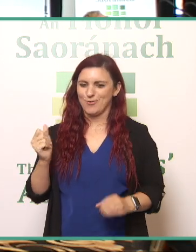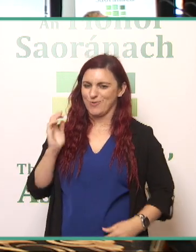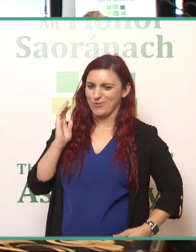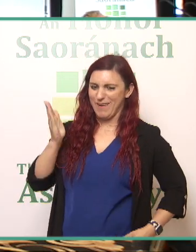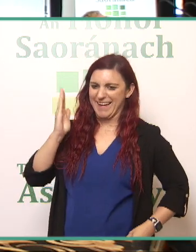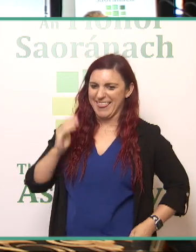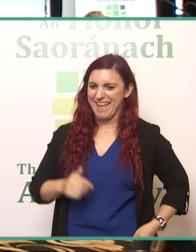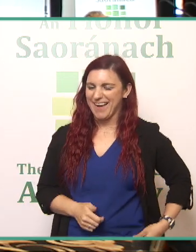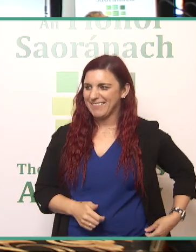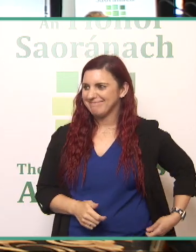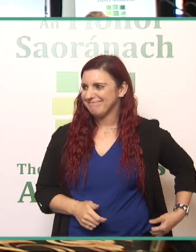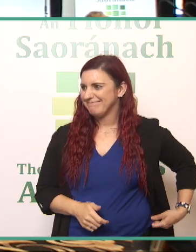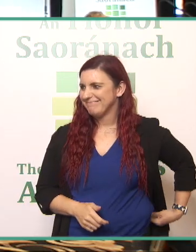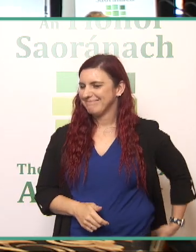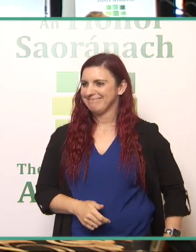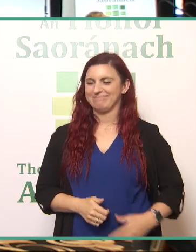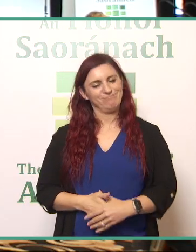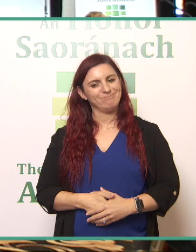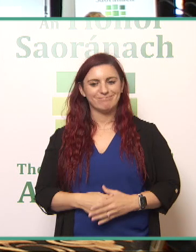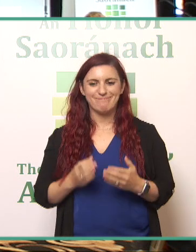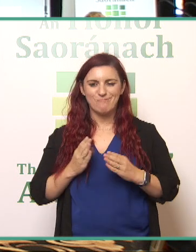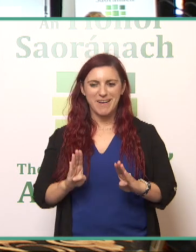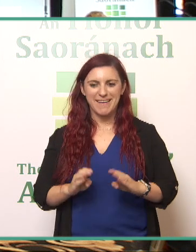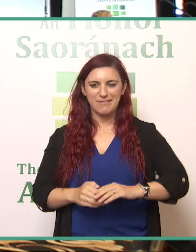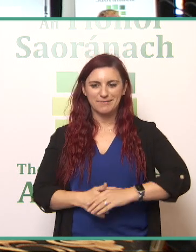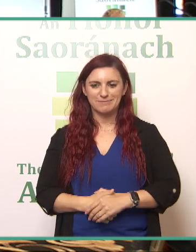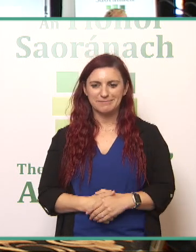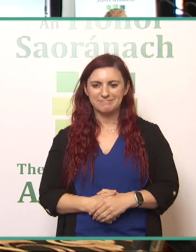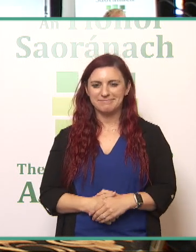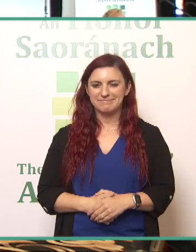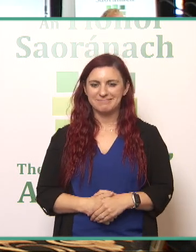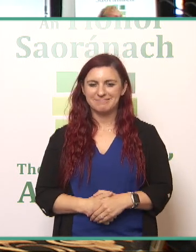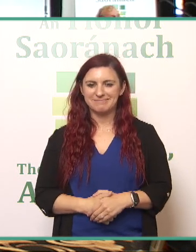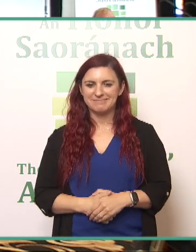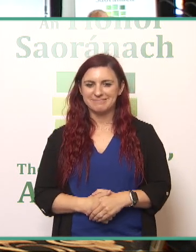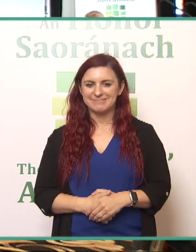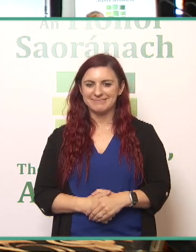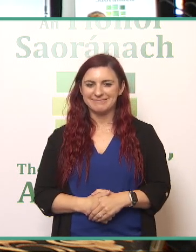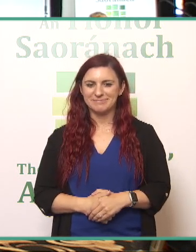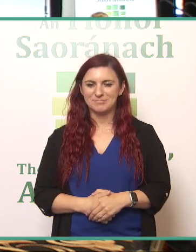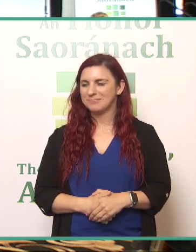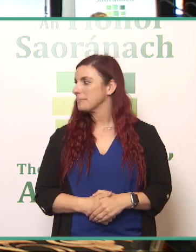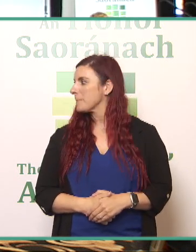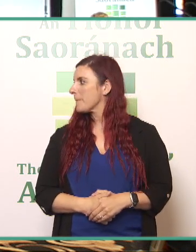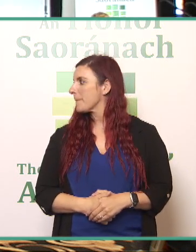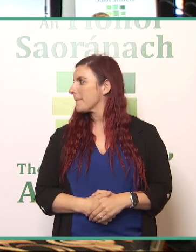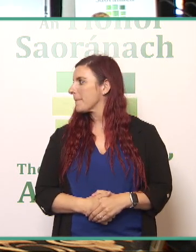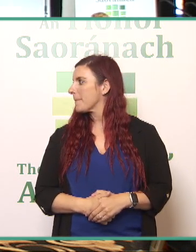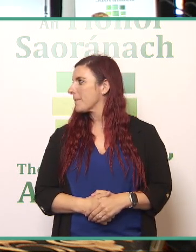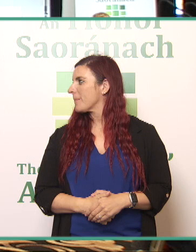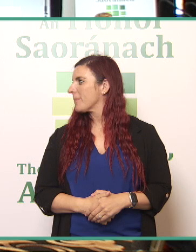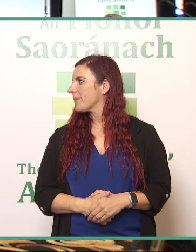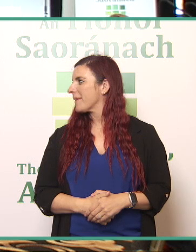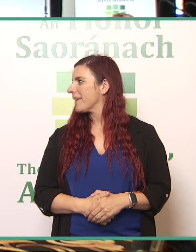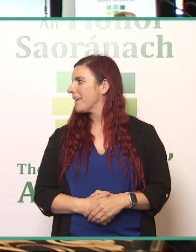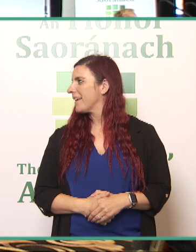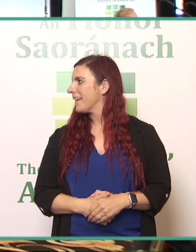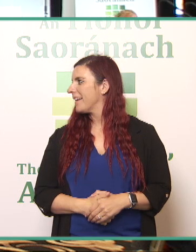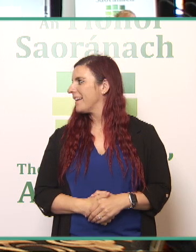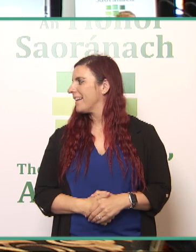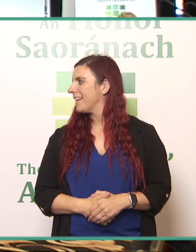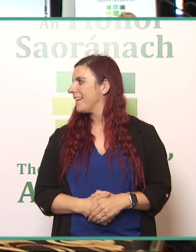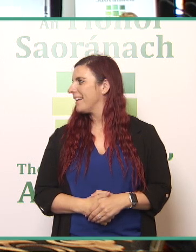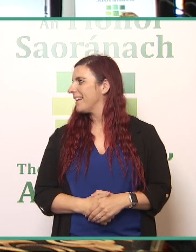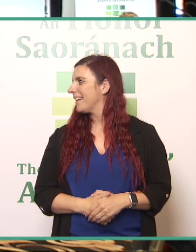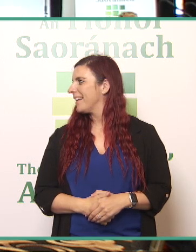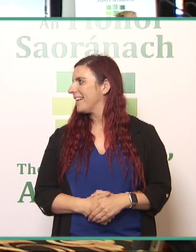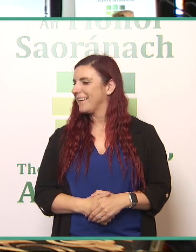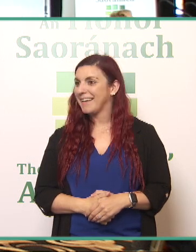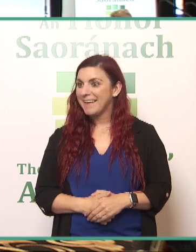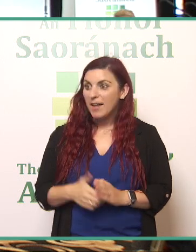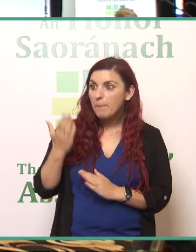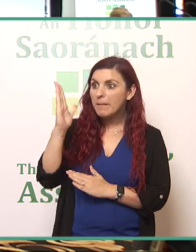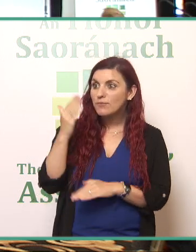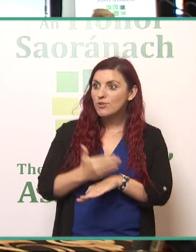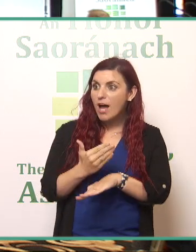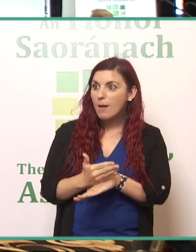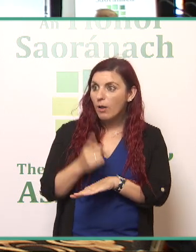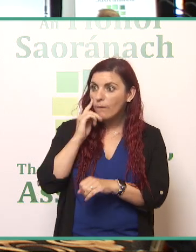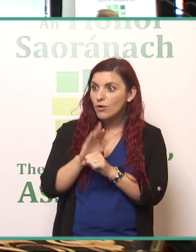Was that a pitch for a job?